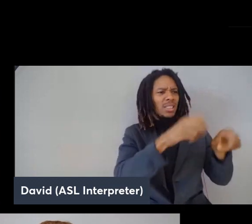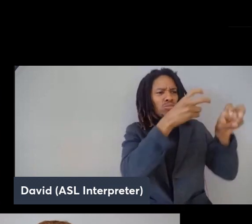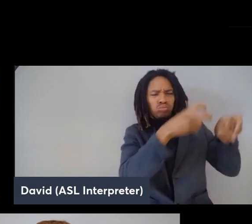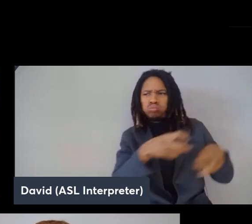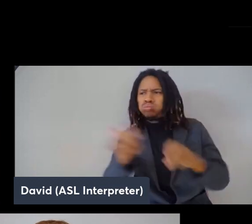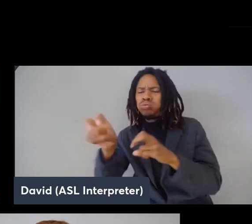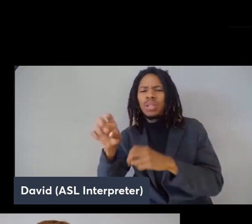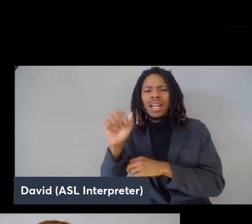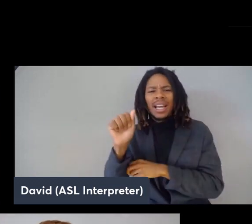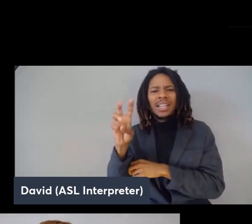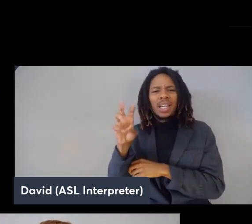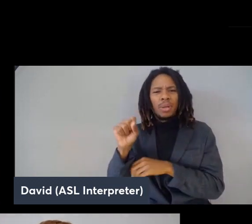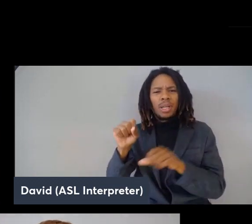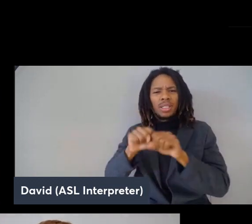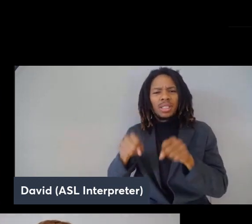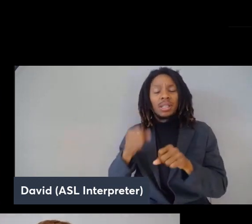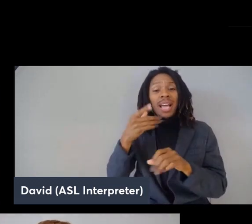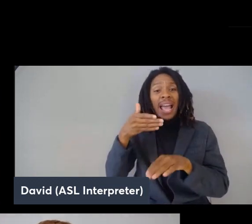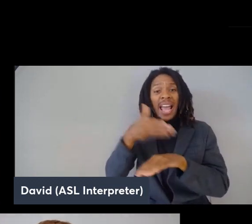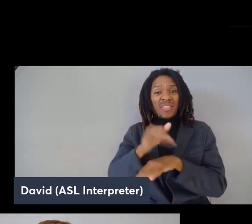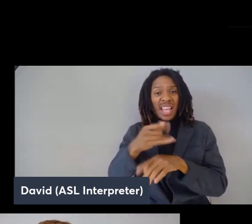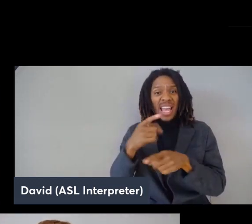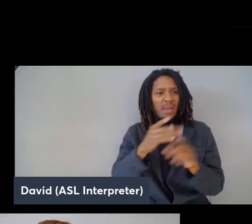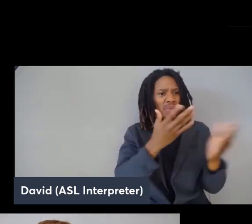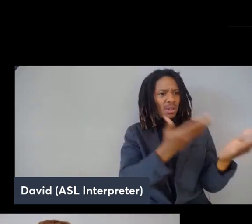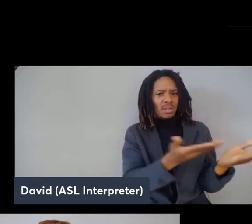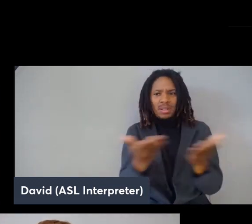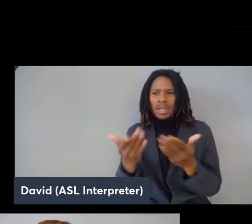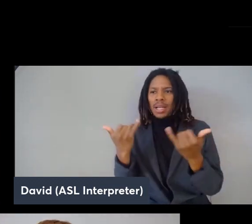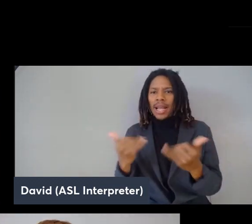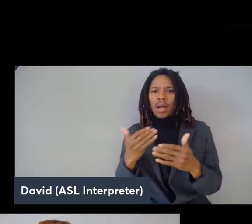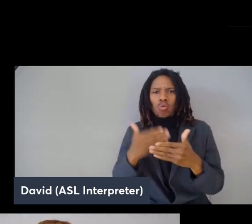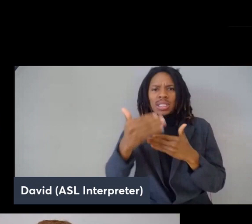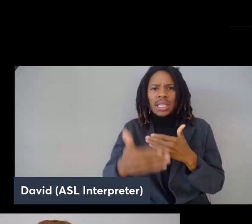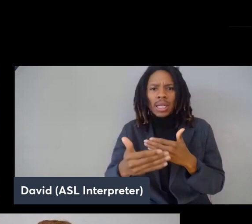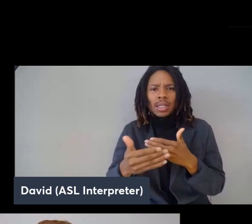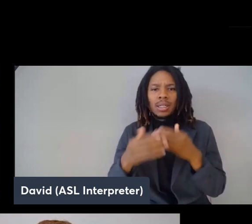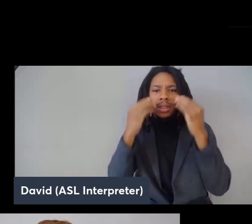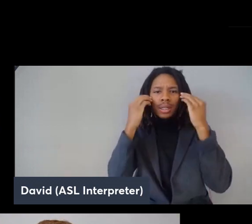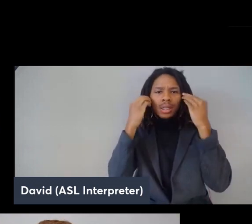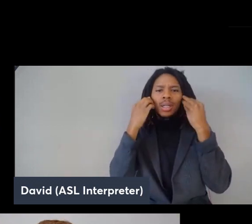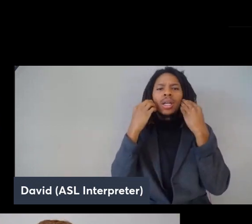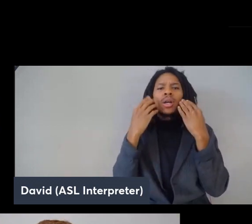But after they've done that, what do they do now? Like, where are you seeing customers find value